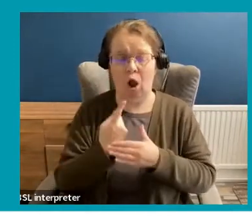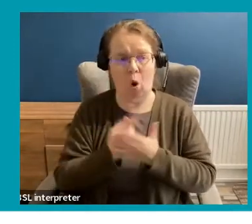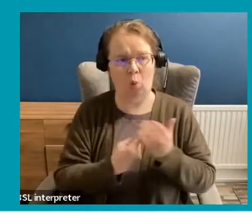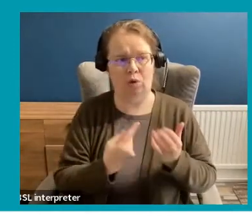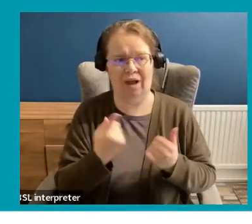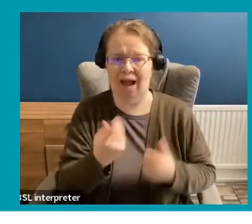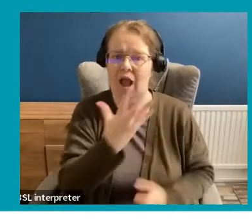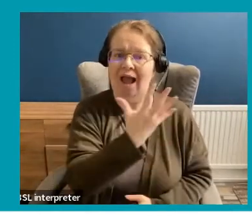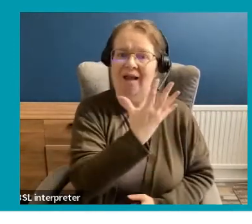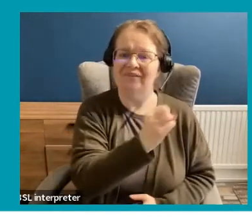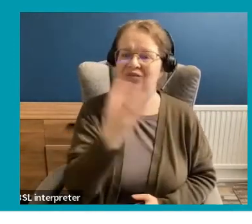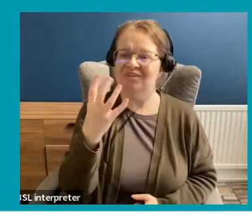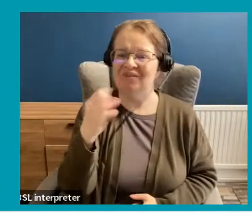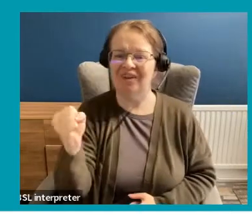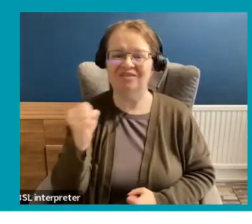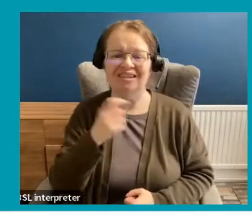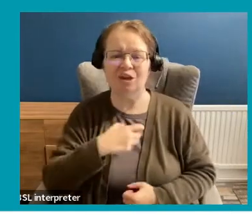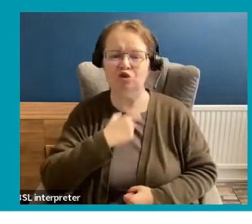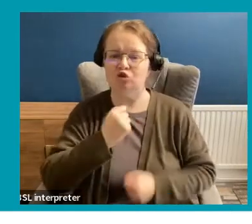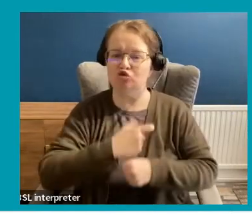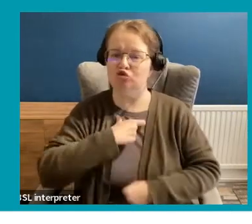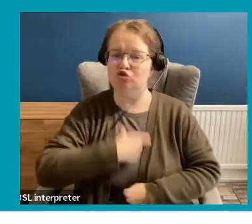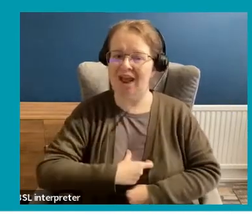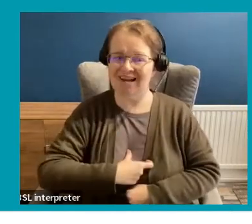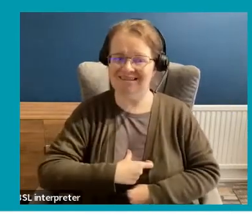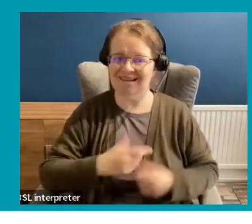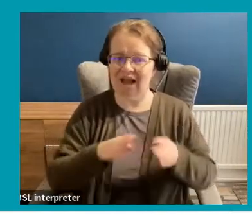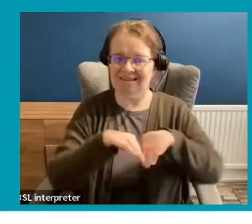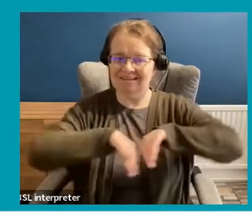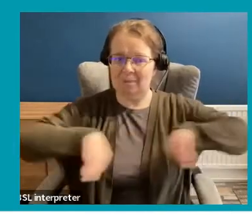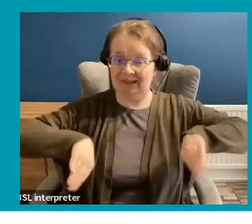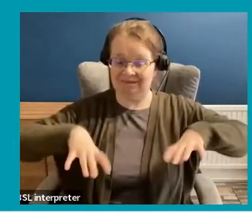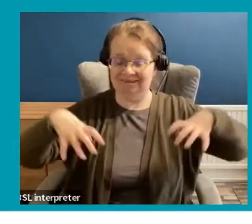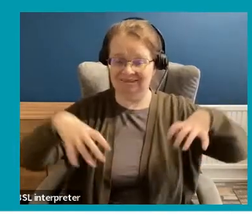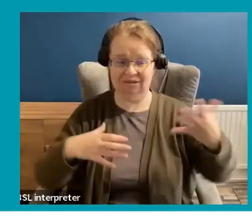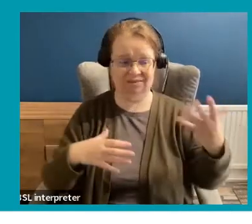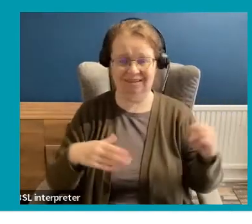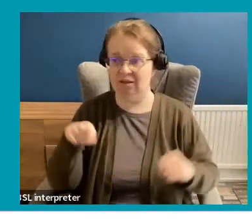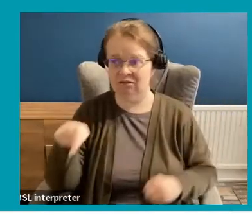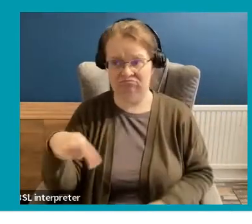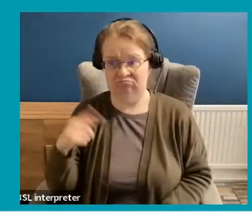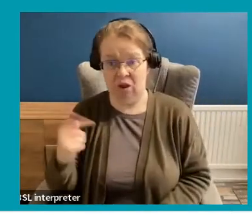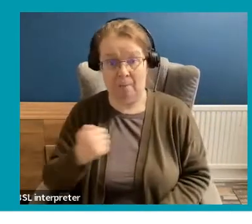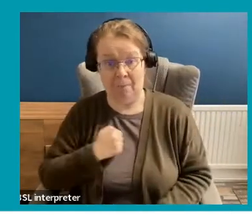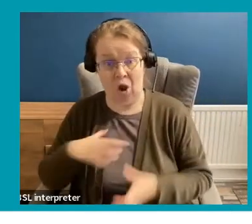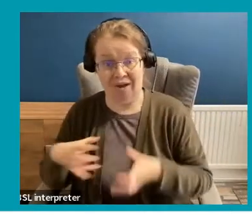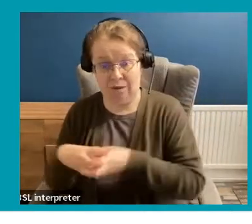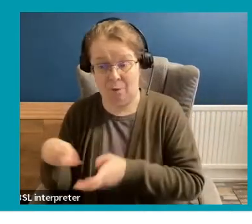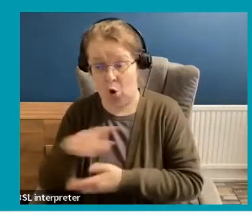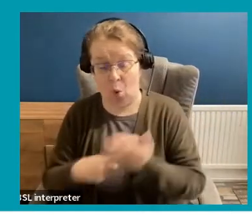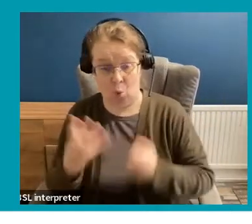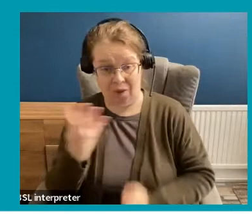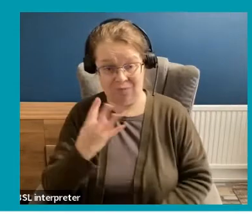gender split but within my technology department only 14 percent of our workforce were women.